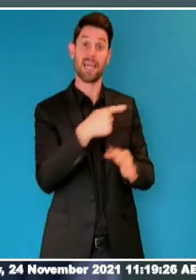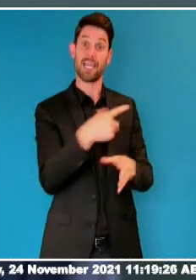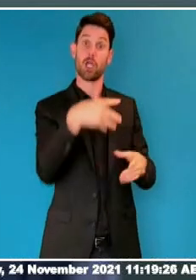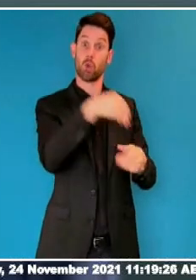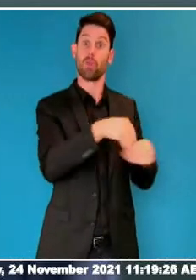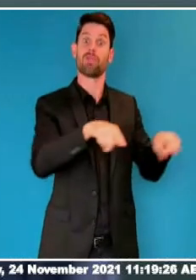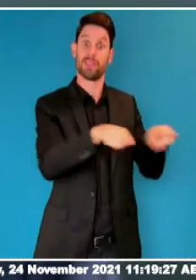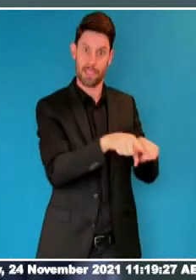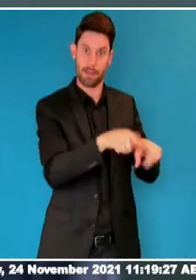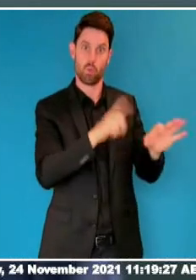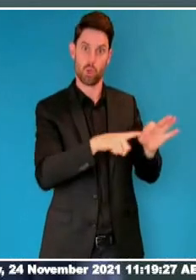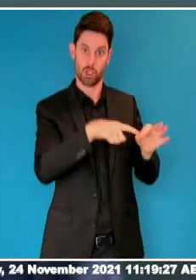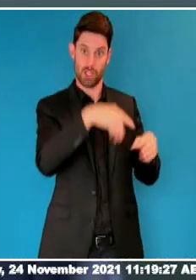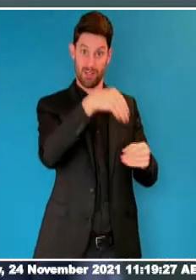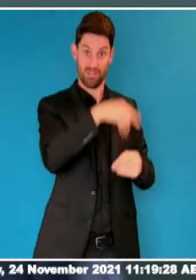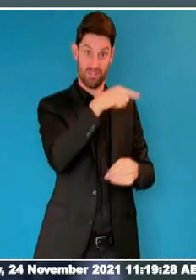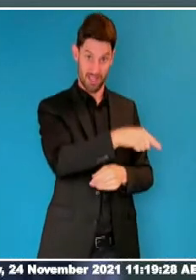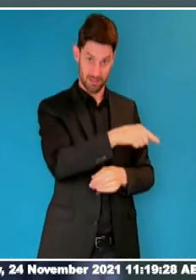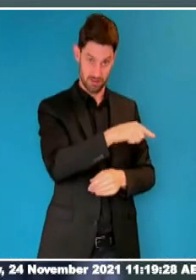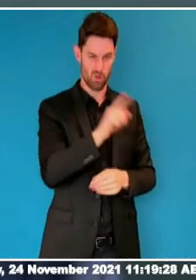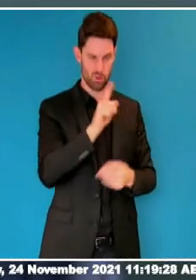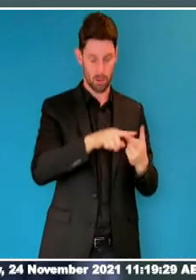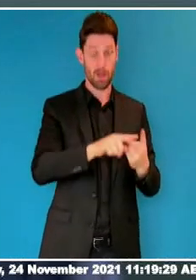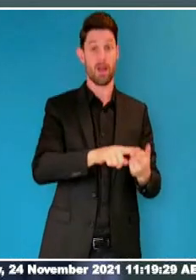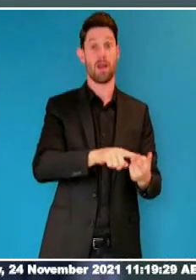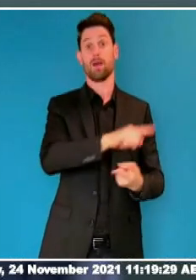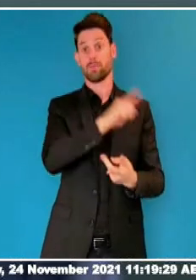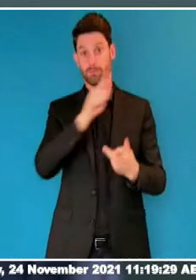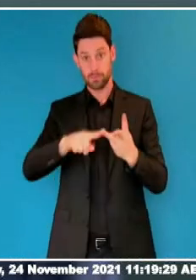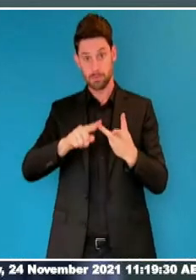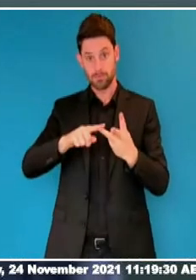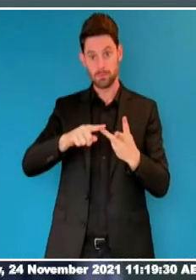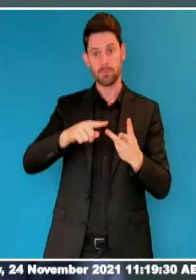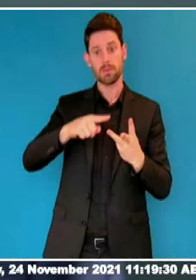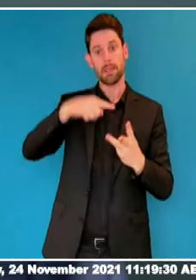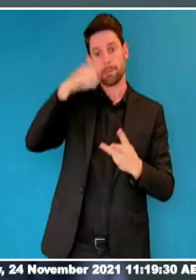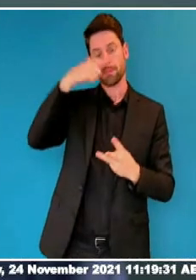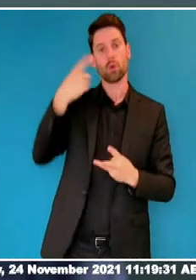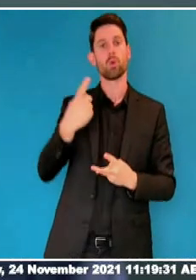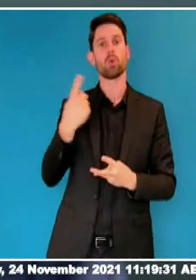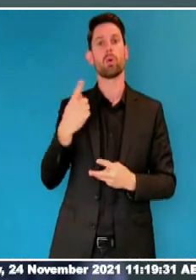There is another avenue with people with more, let me say, that might require more